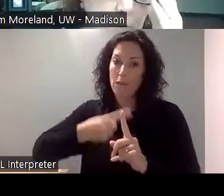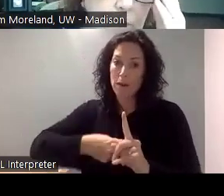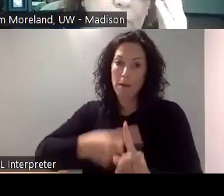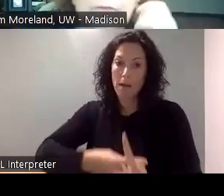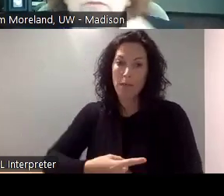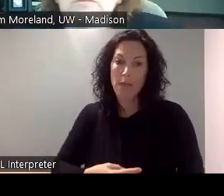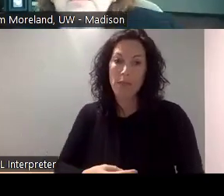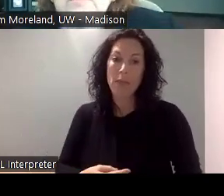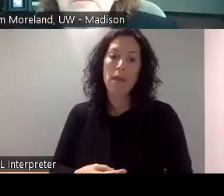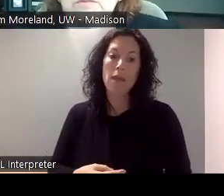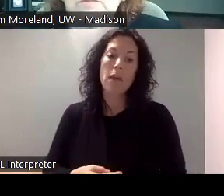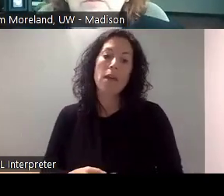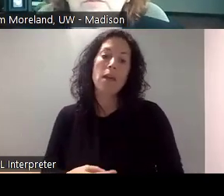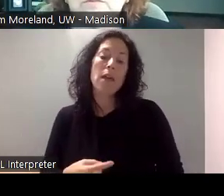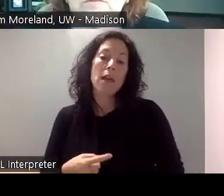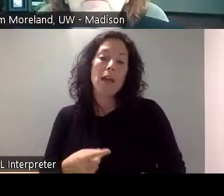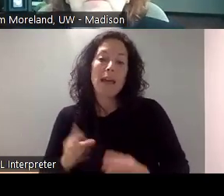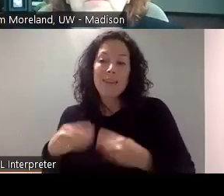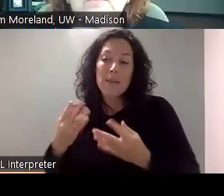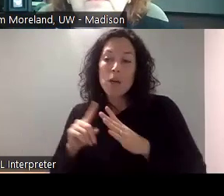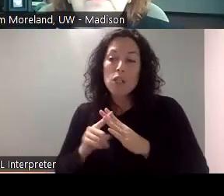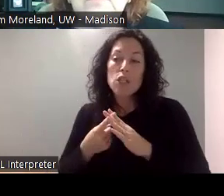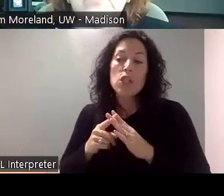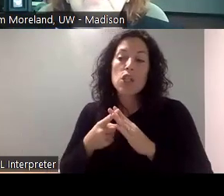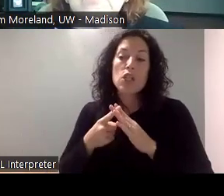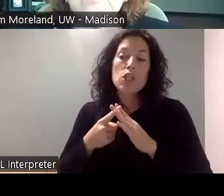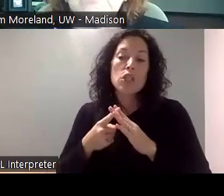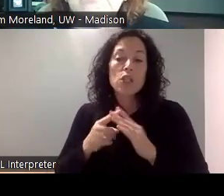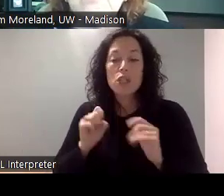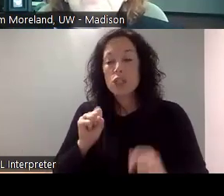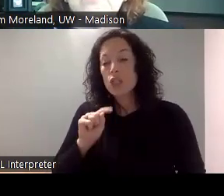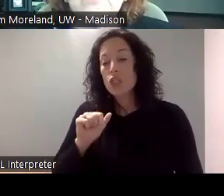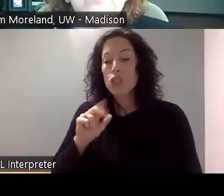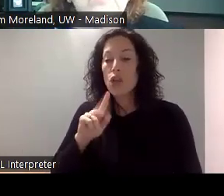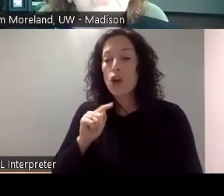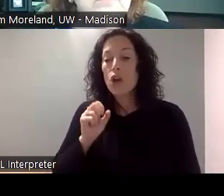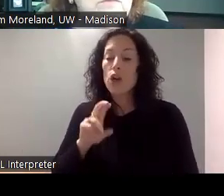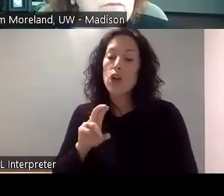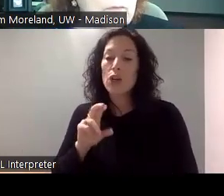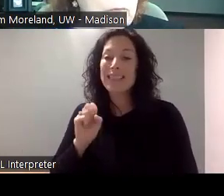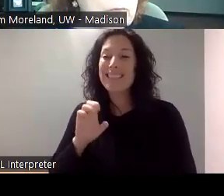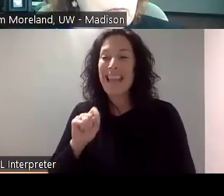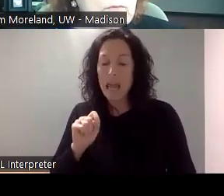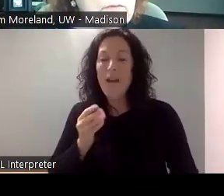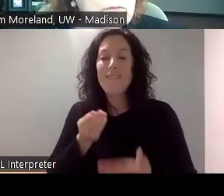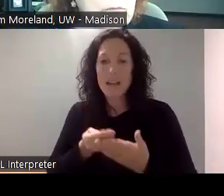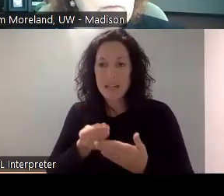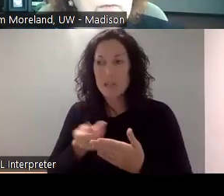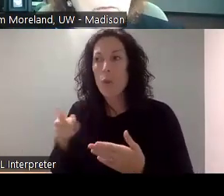but giving them a starter set of funding to allow them to begin work when they need to do that.